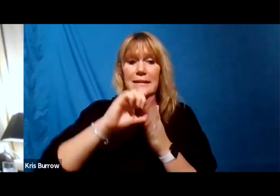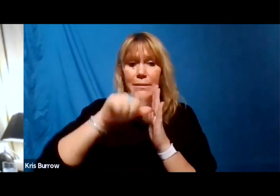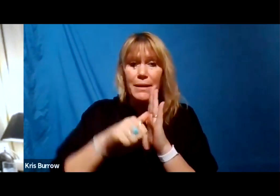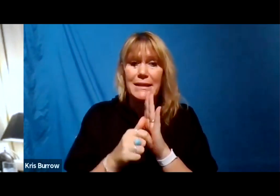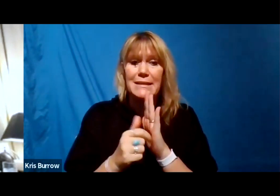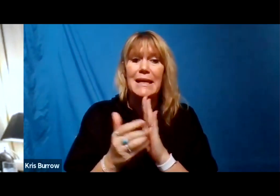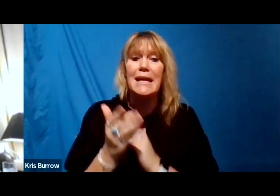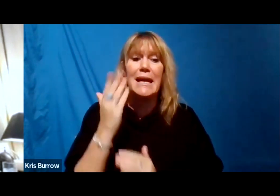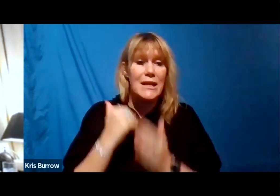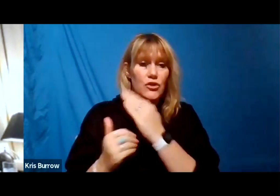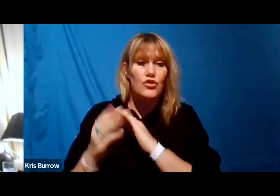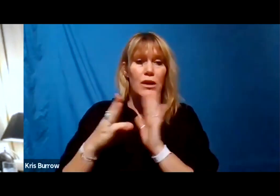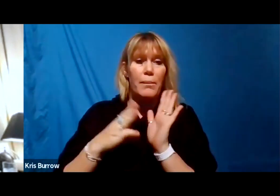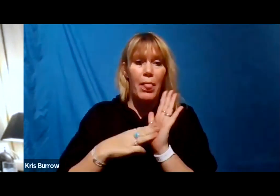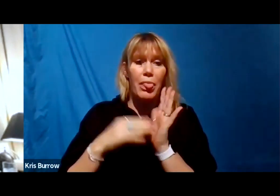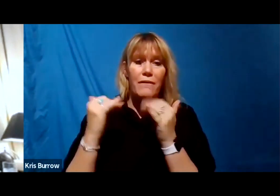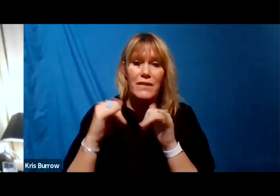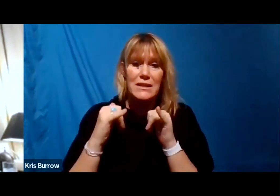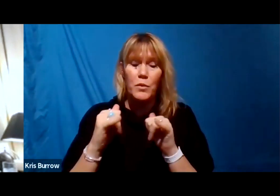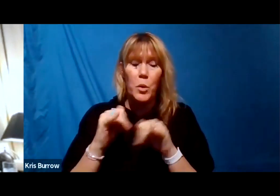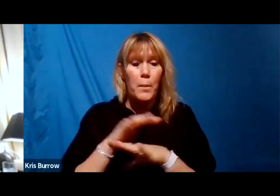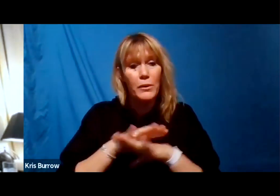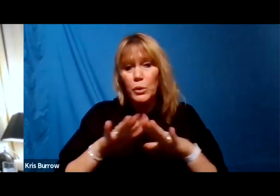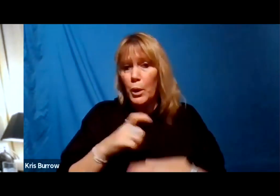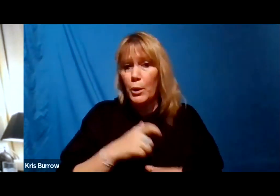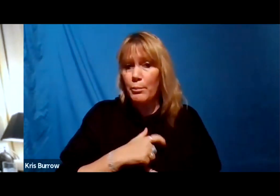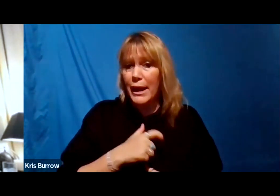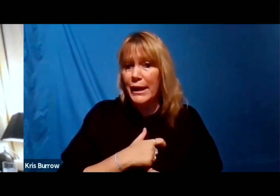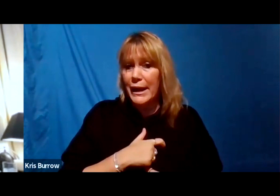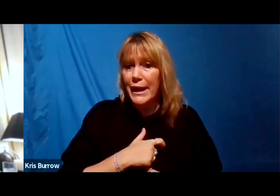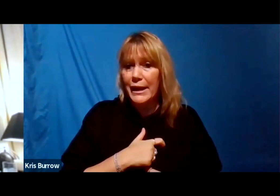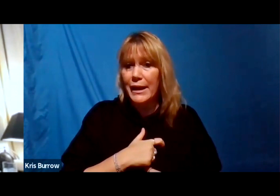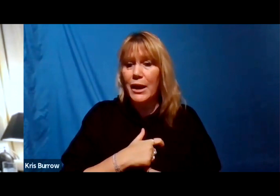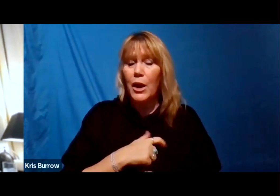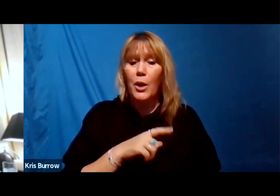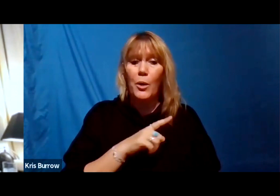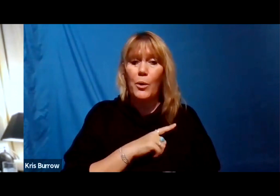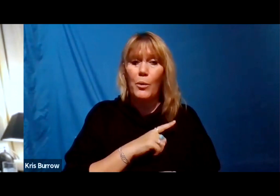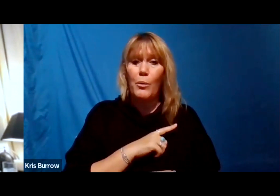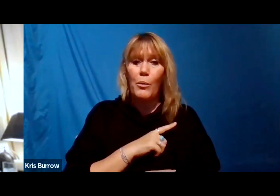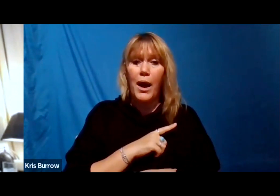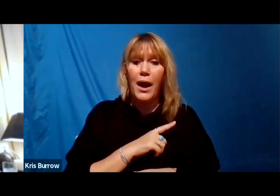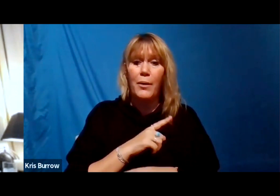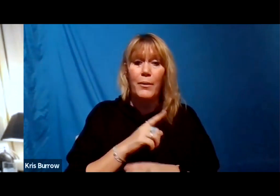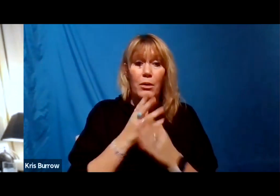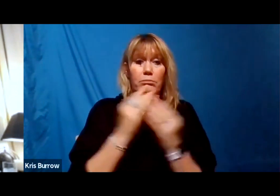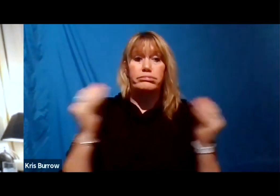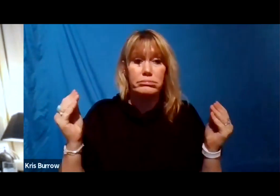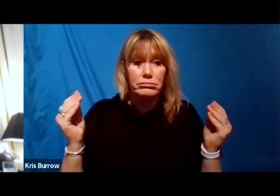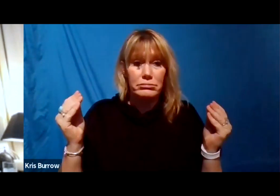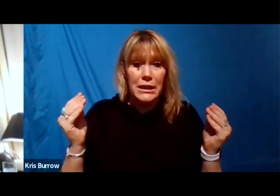But don't panic, we aren't going anywhere. Instead, we are moving to a programme of ten